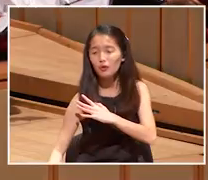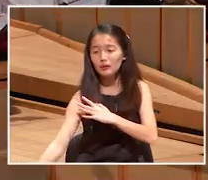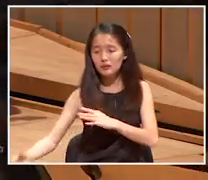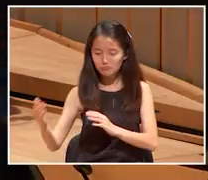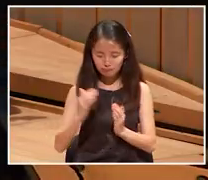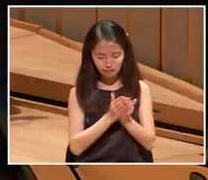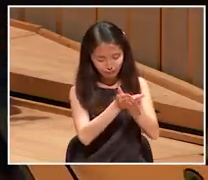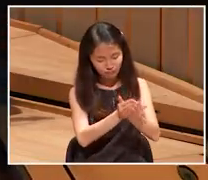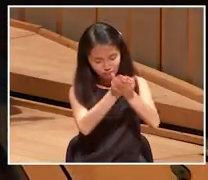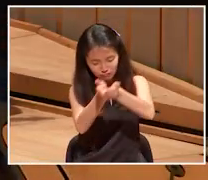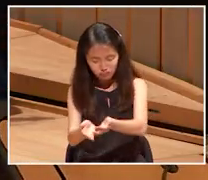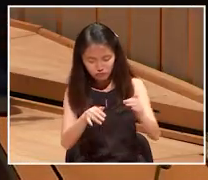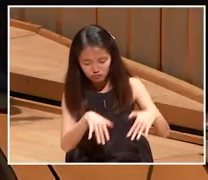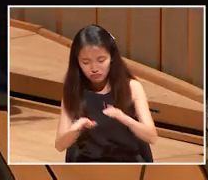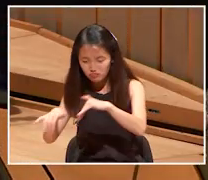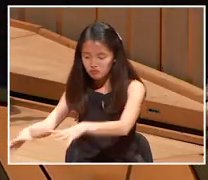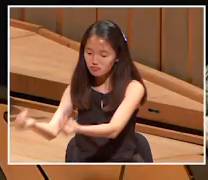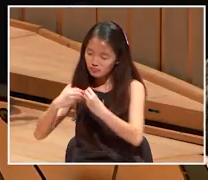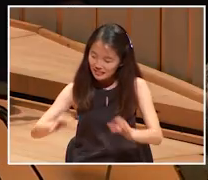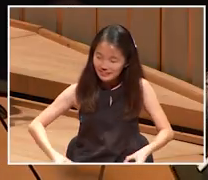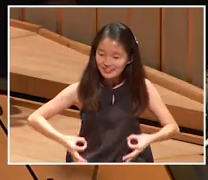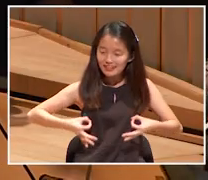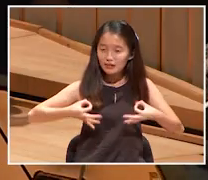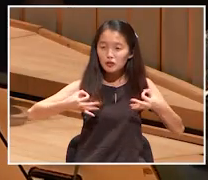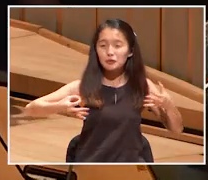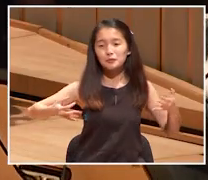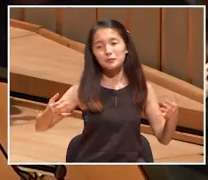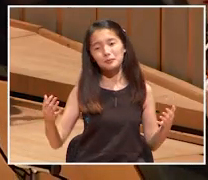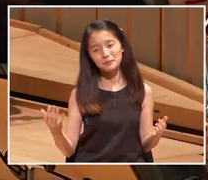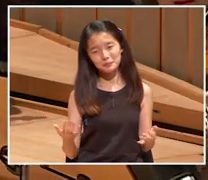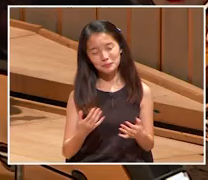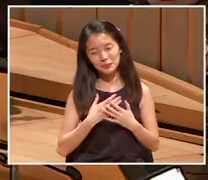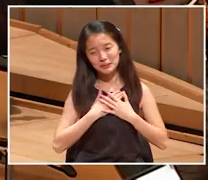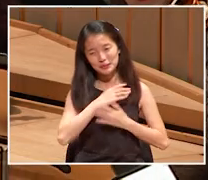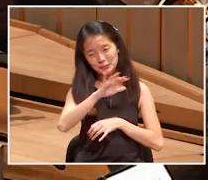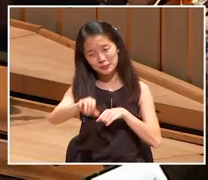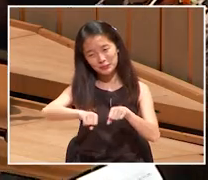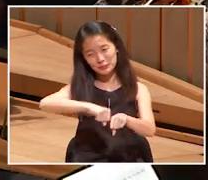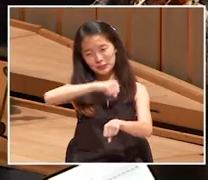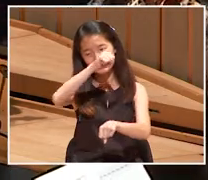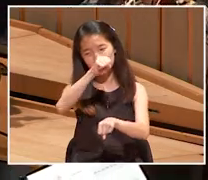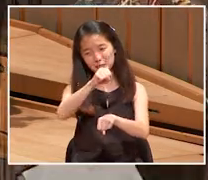Sail down the river which brings us life Winding through my Singapore